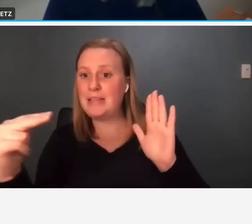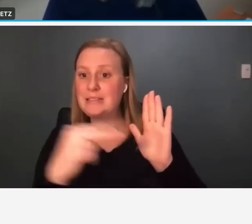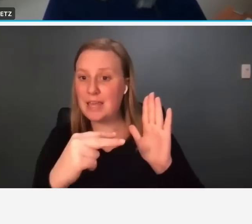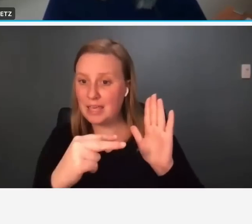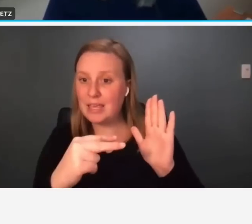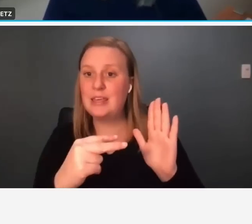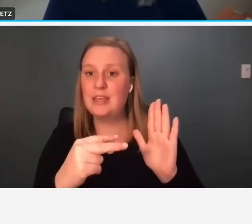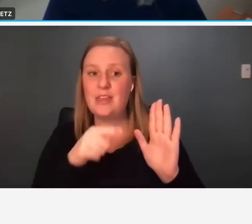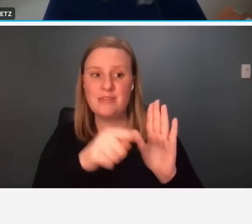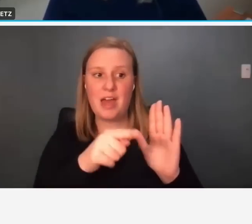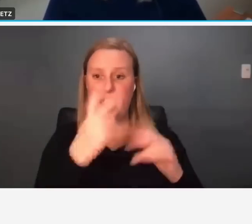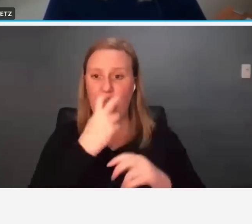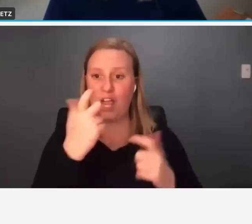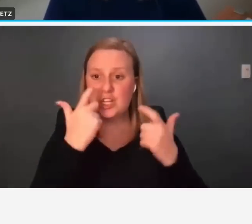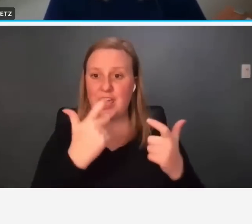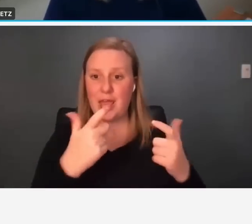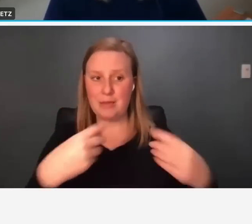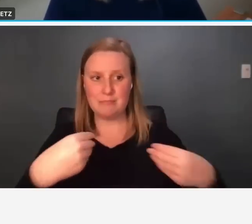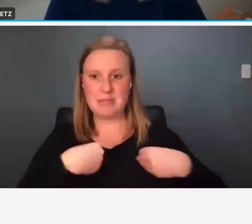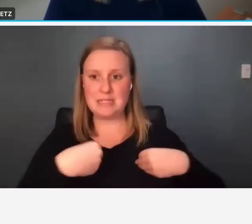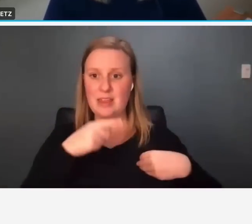relative performance of aged care providers.